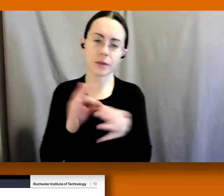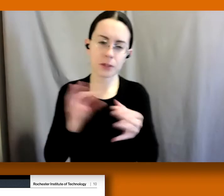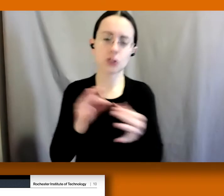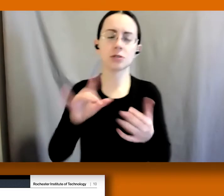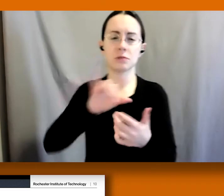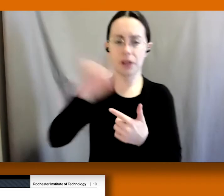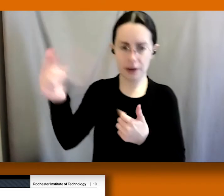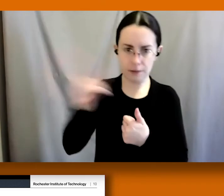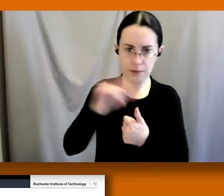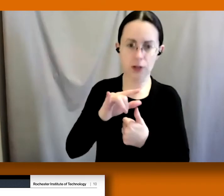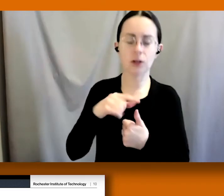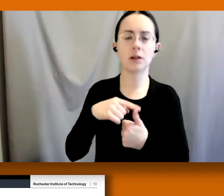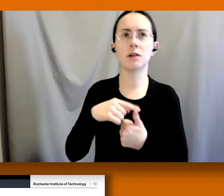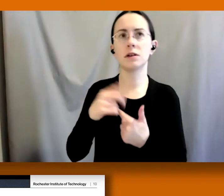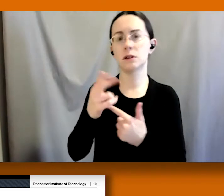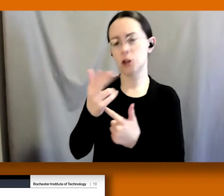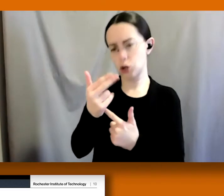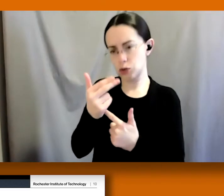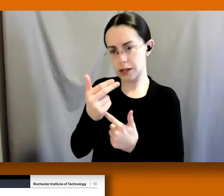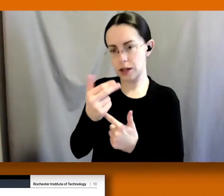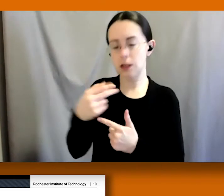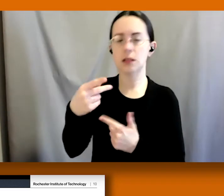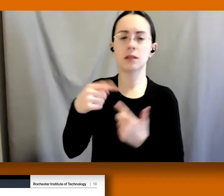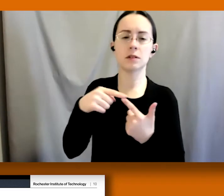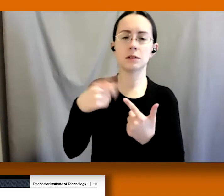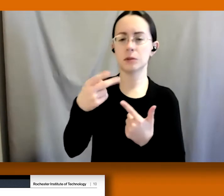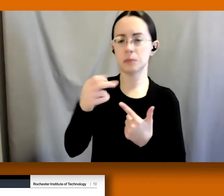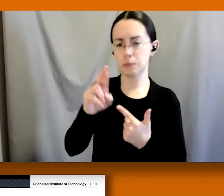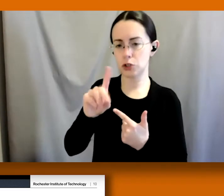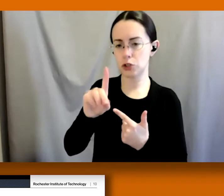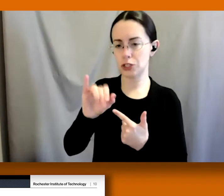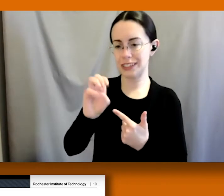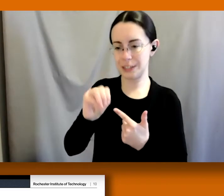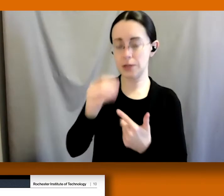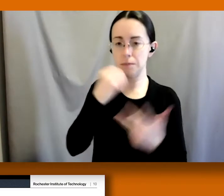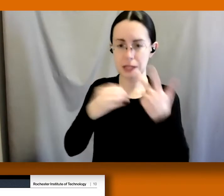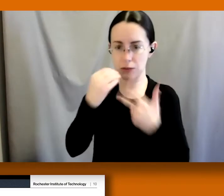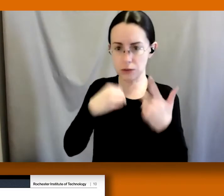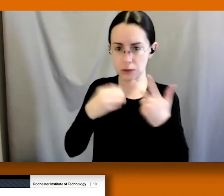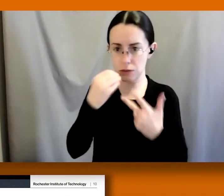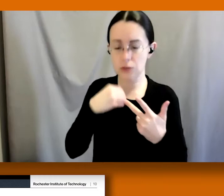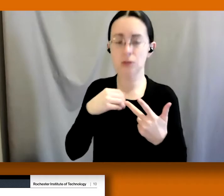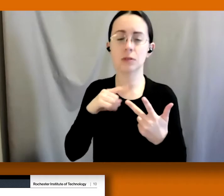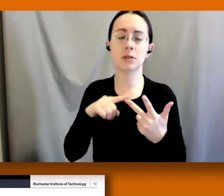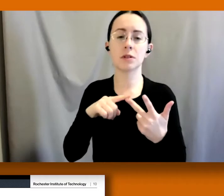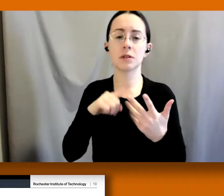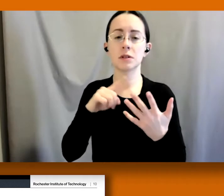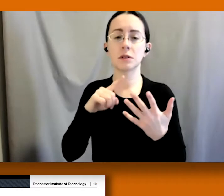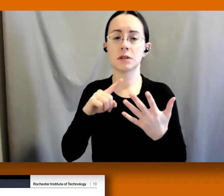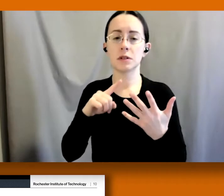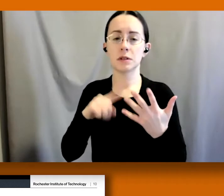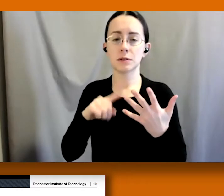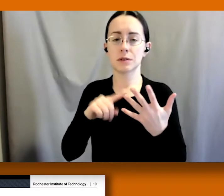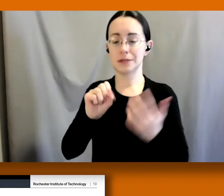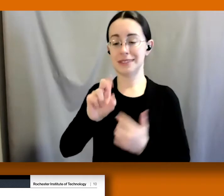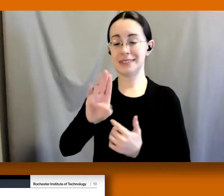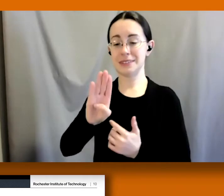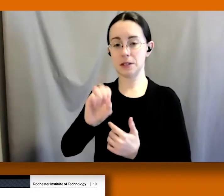um, hotel per diem, uh, your subsistence or daily per diems...